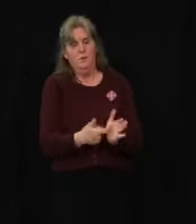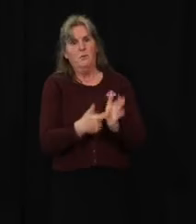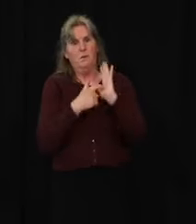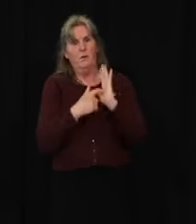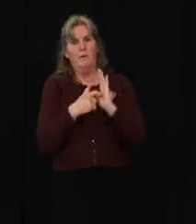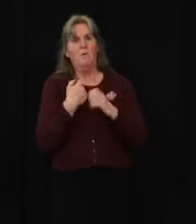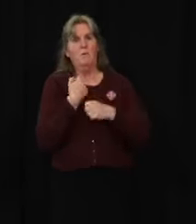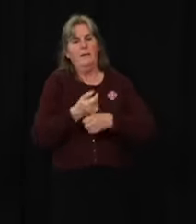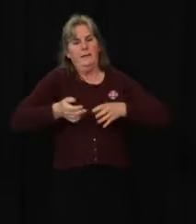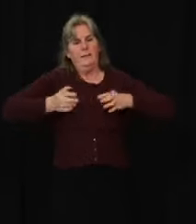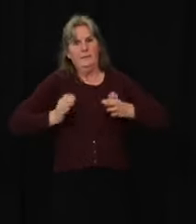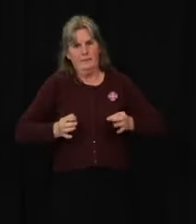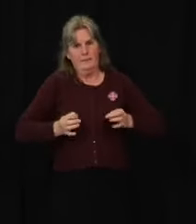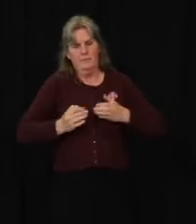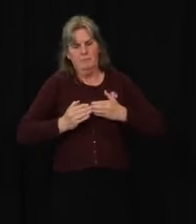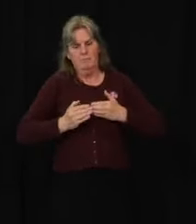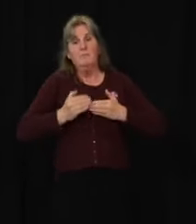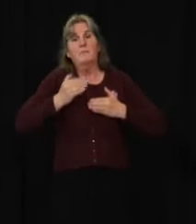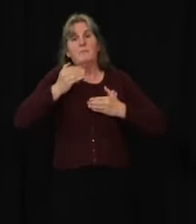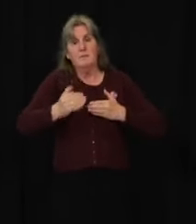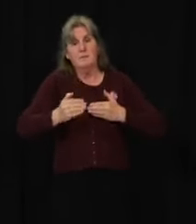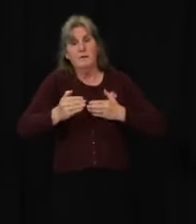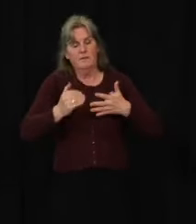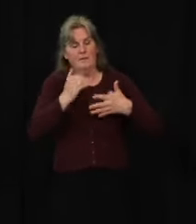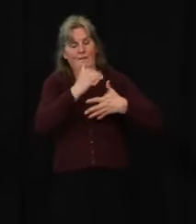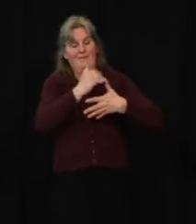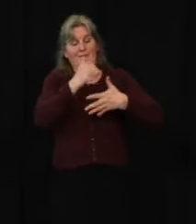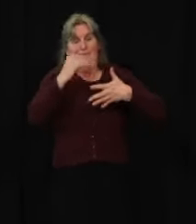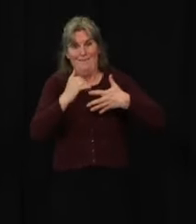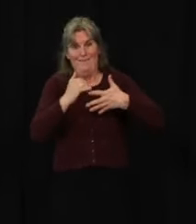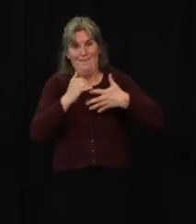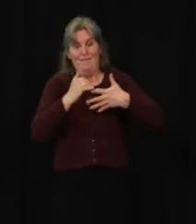It is a good question. Each phase is kind of a package